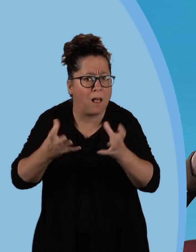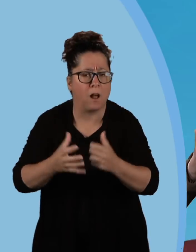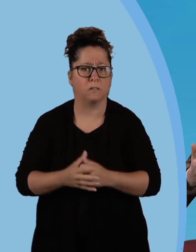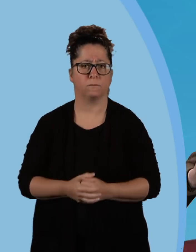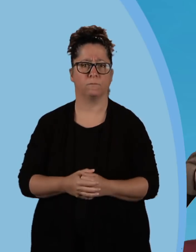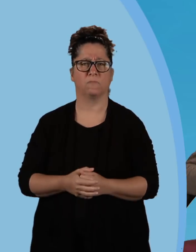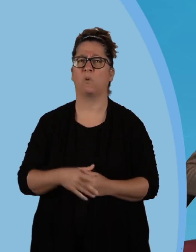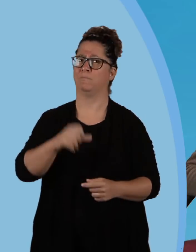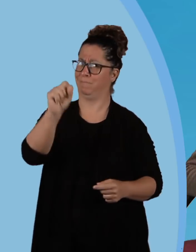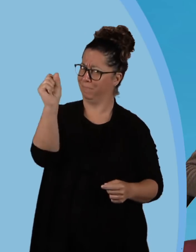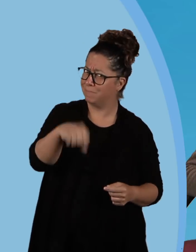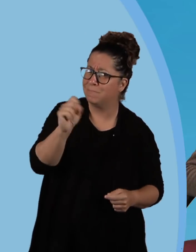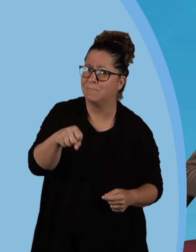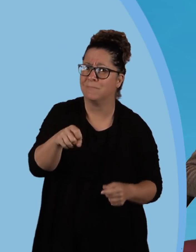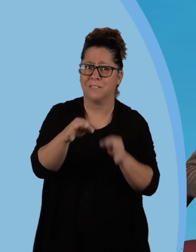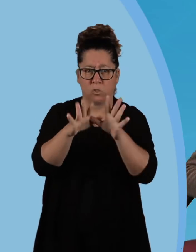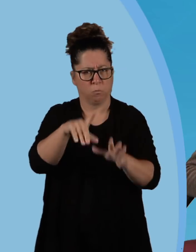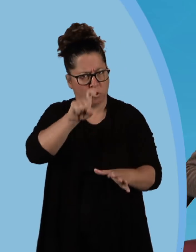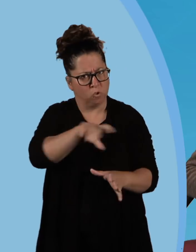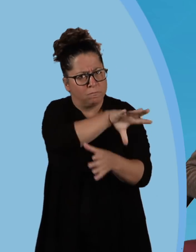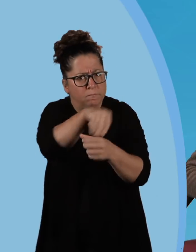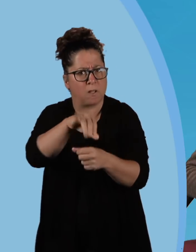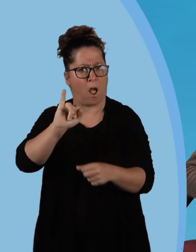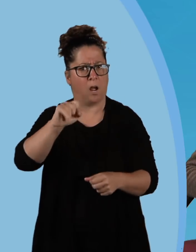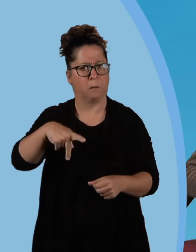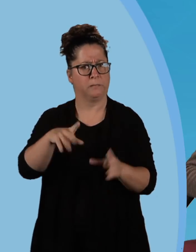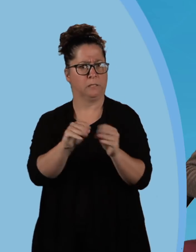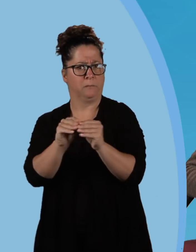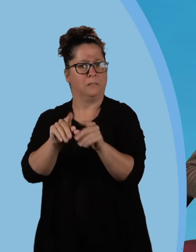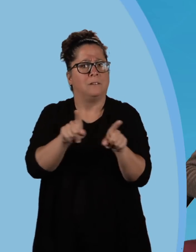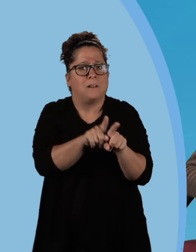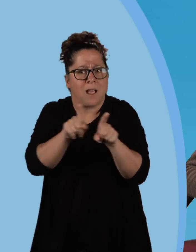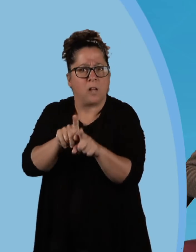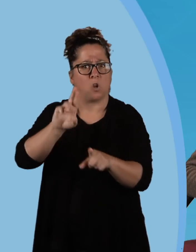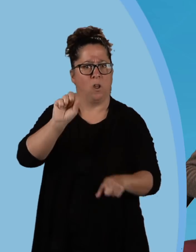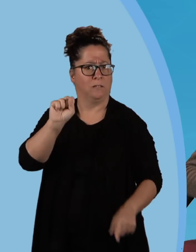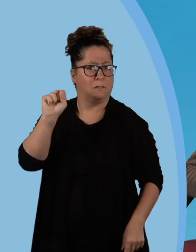may be having in different kinds of classes. So, yes, interpreters should be at IEP meetings